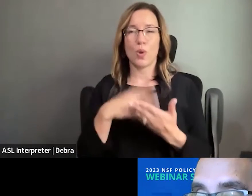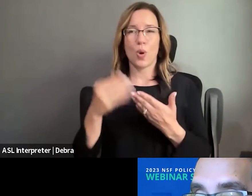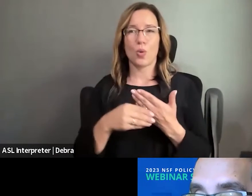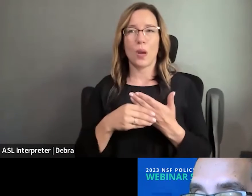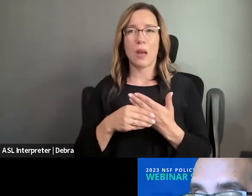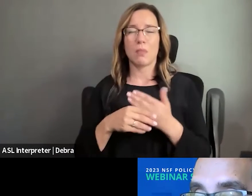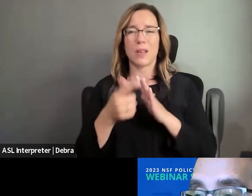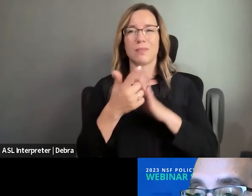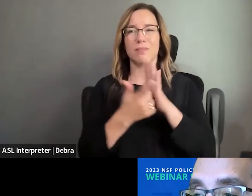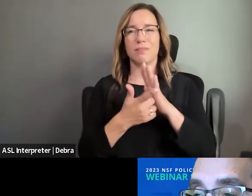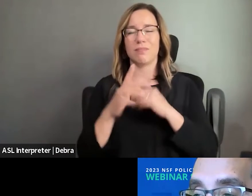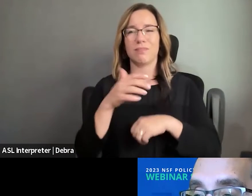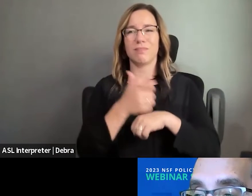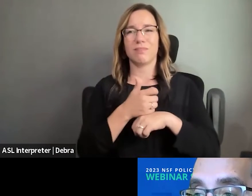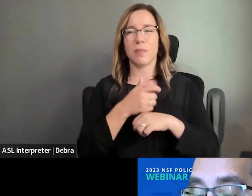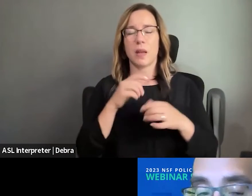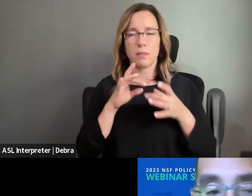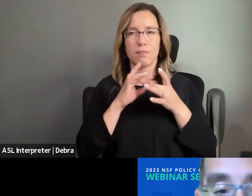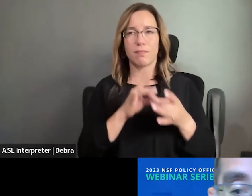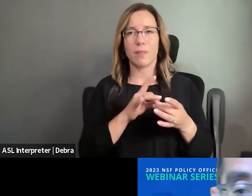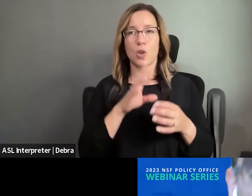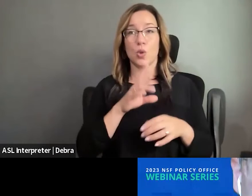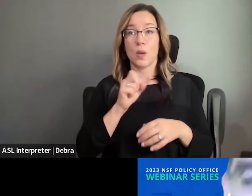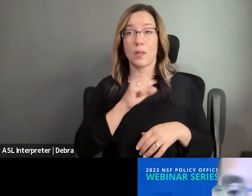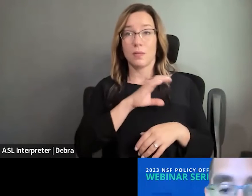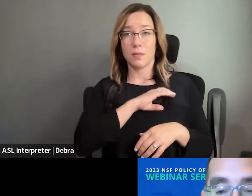permanent residents or nationals, things like REU,